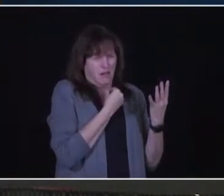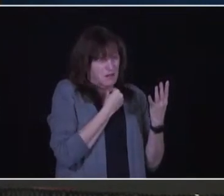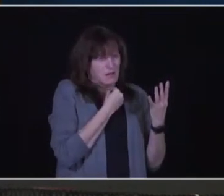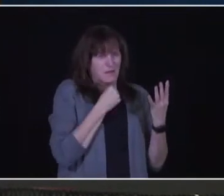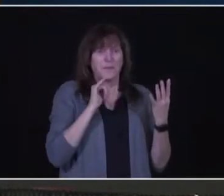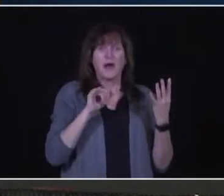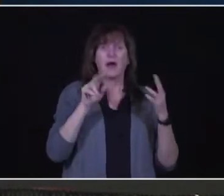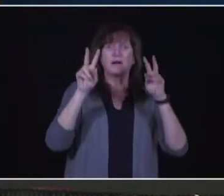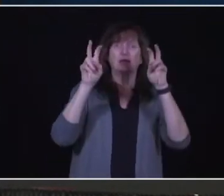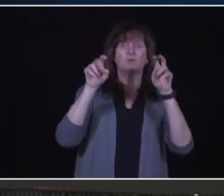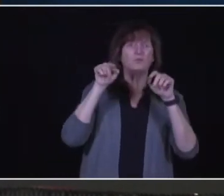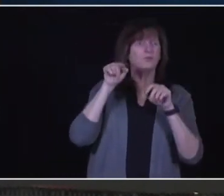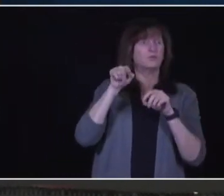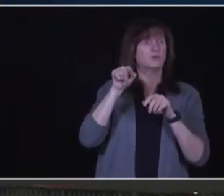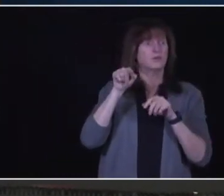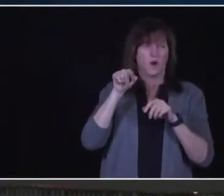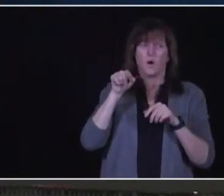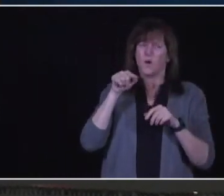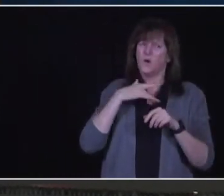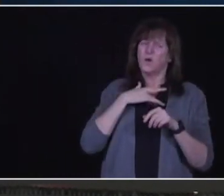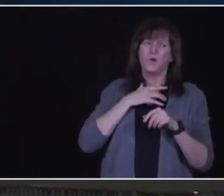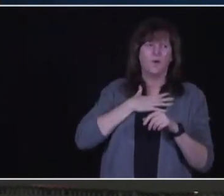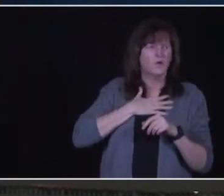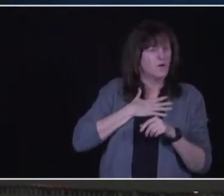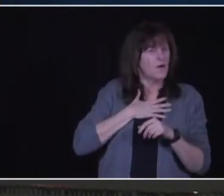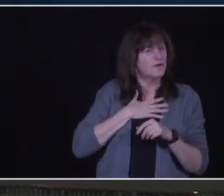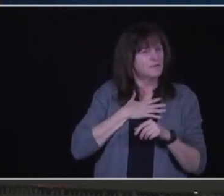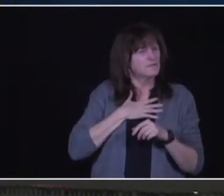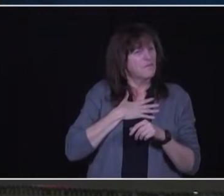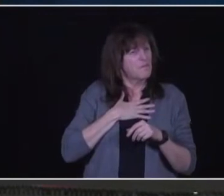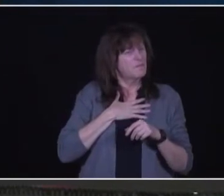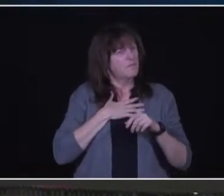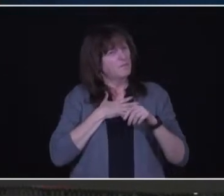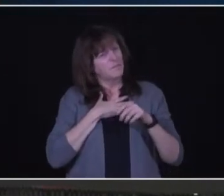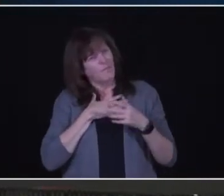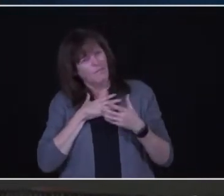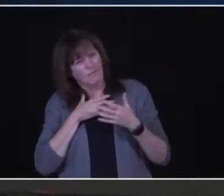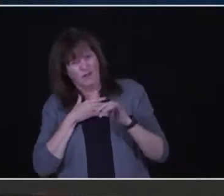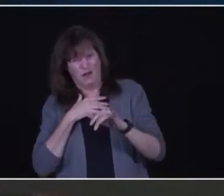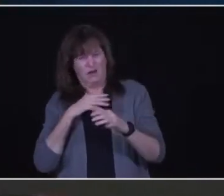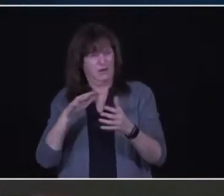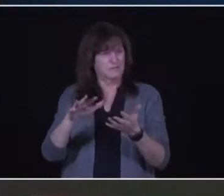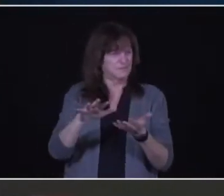of a more important issue, a more brutal crime that the criminals behind human trafficking